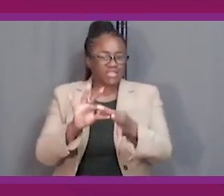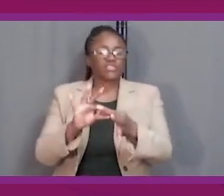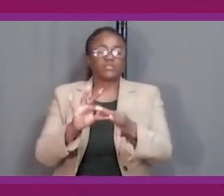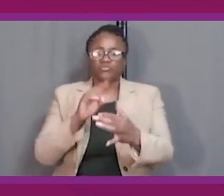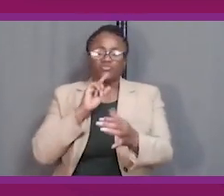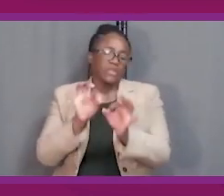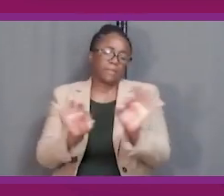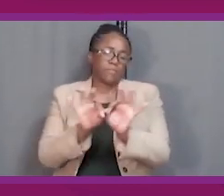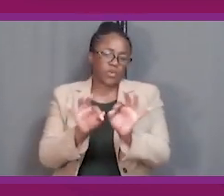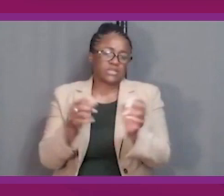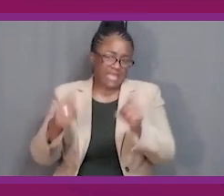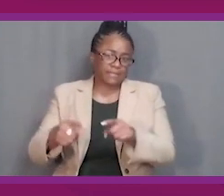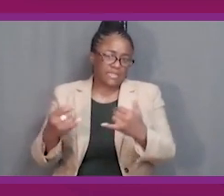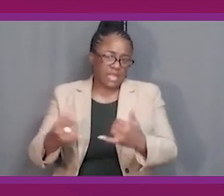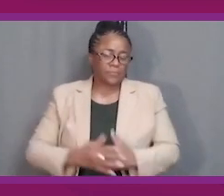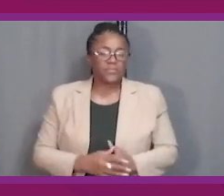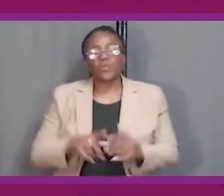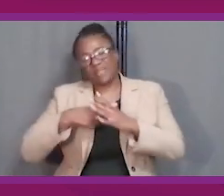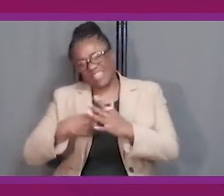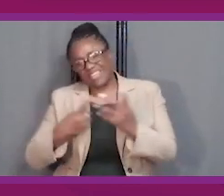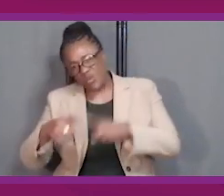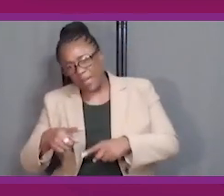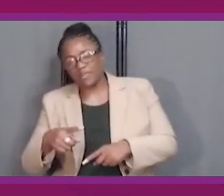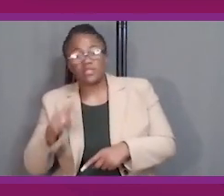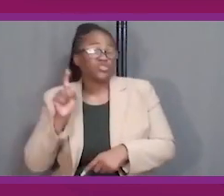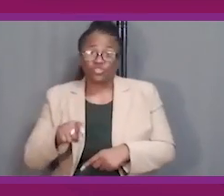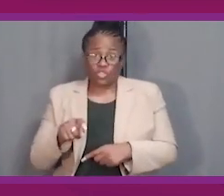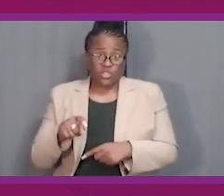the solidarity has to be from other movements but also within our own movement.